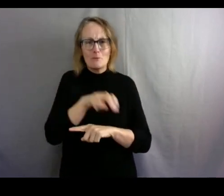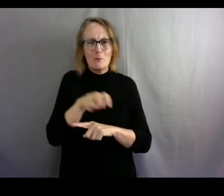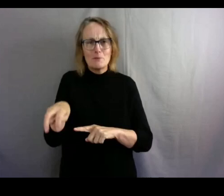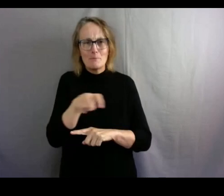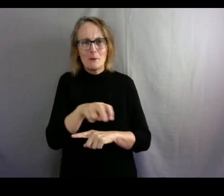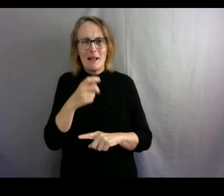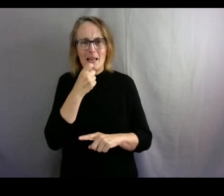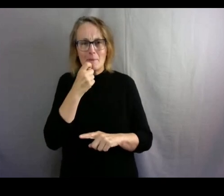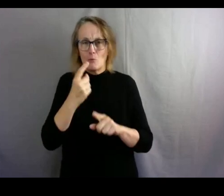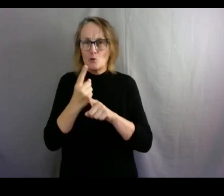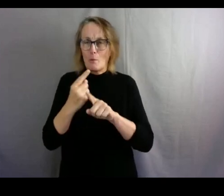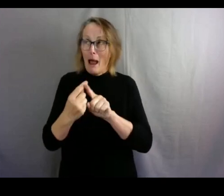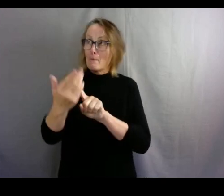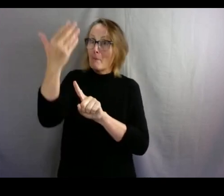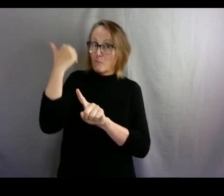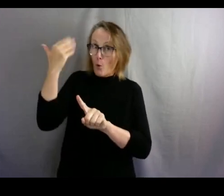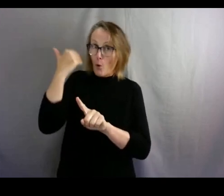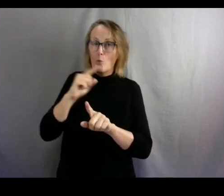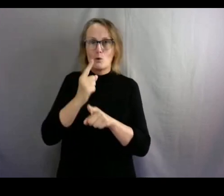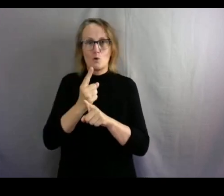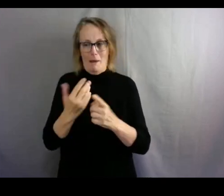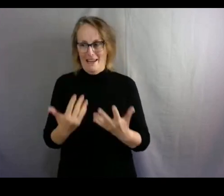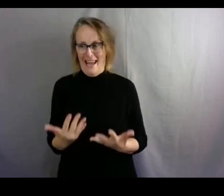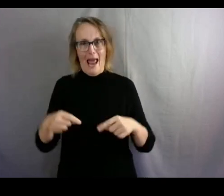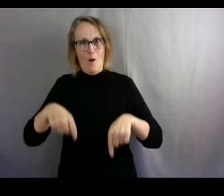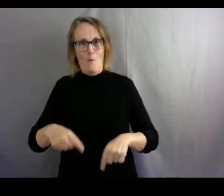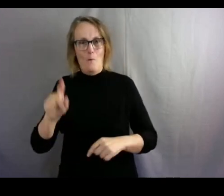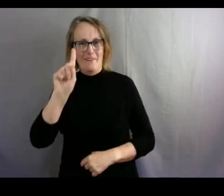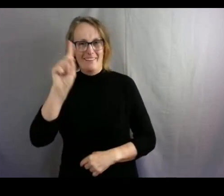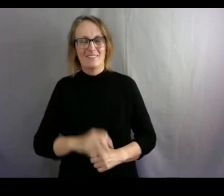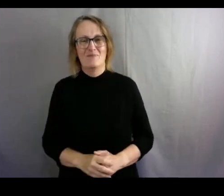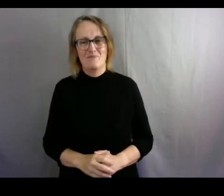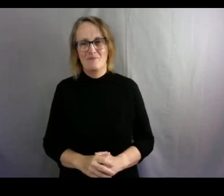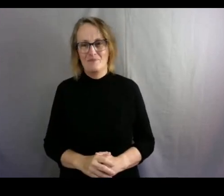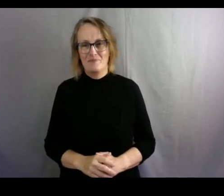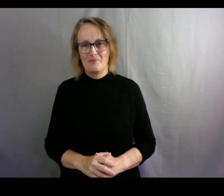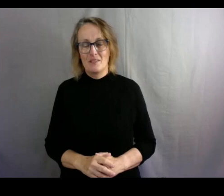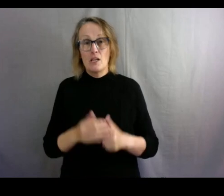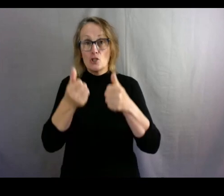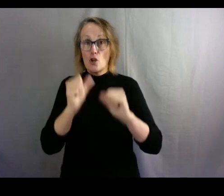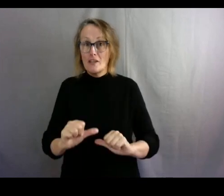and the next question is, what impact did Gauguin's work have